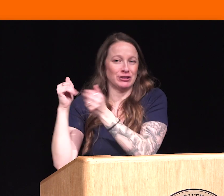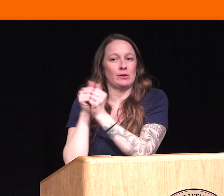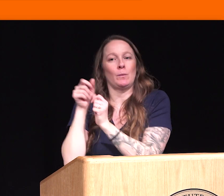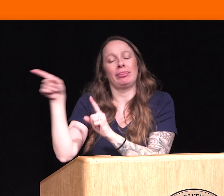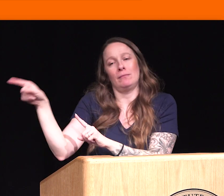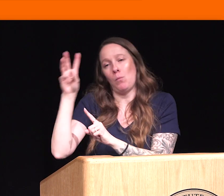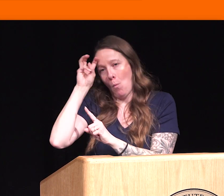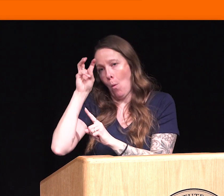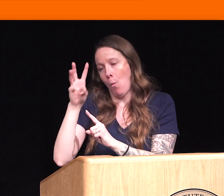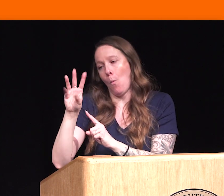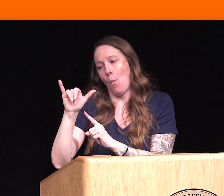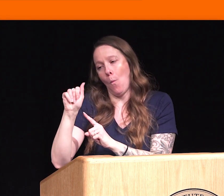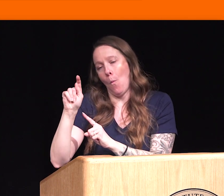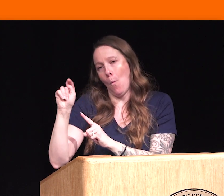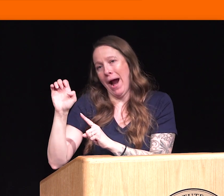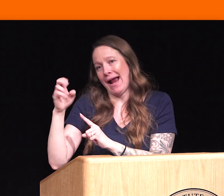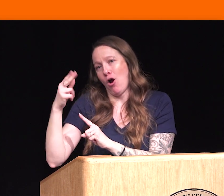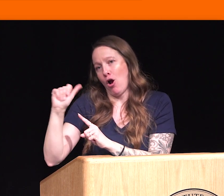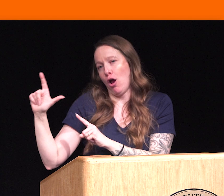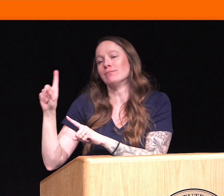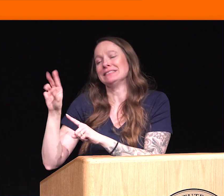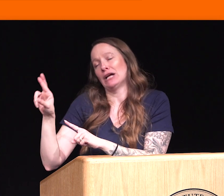program in collaboration with Dr. Wyatte Hall...